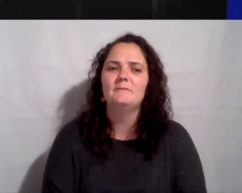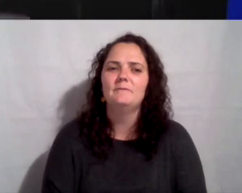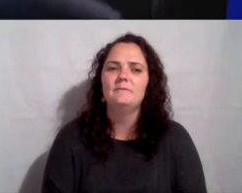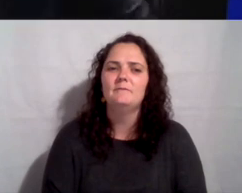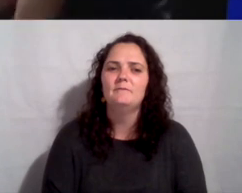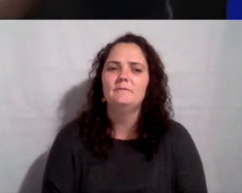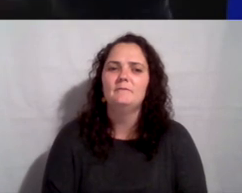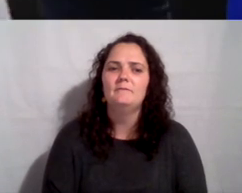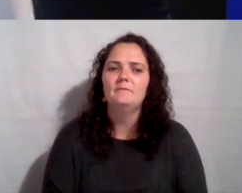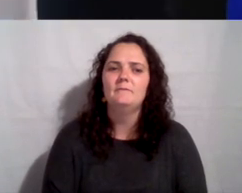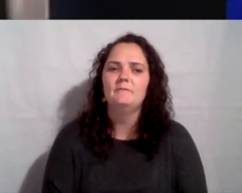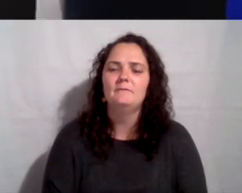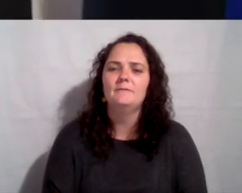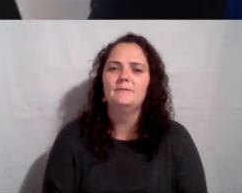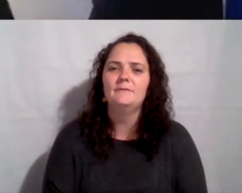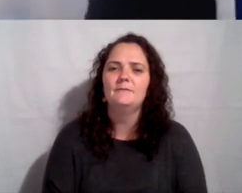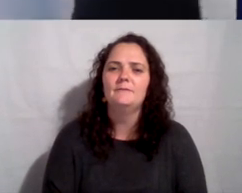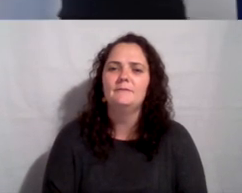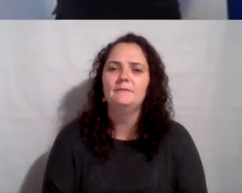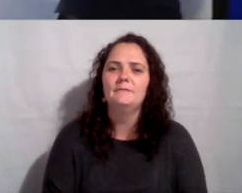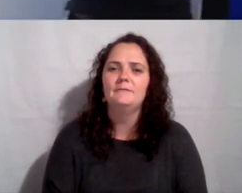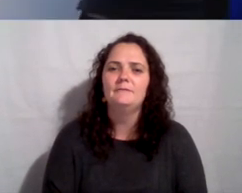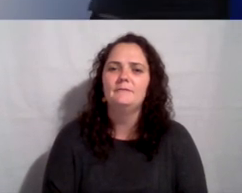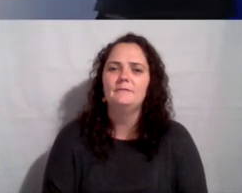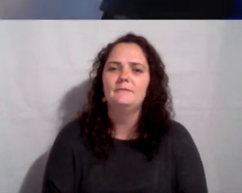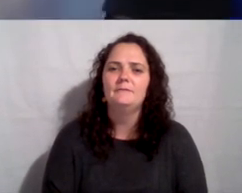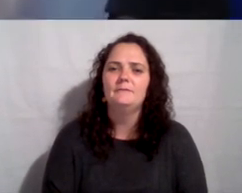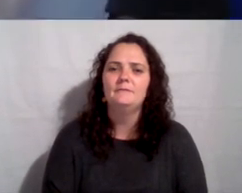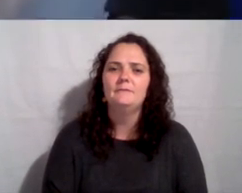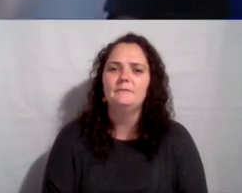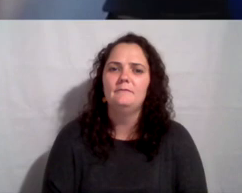I’ll use this one, this one's ready Alright